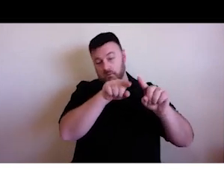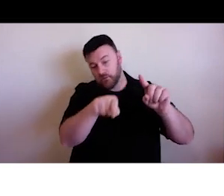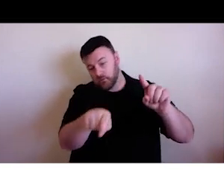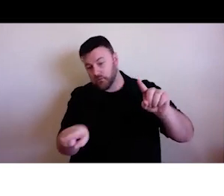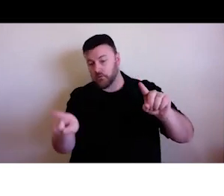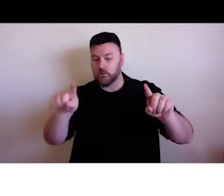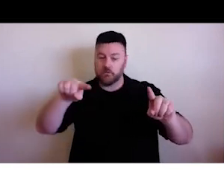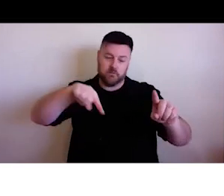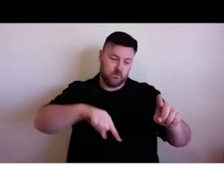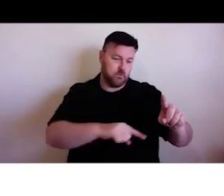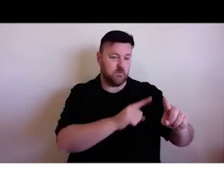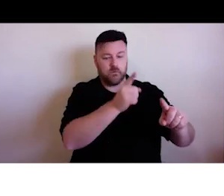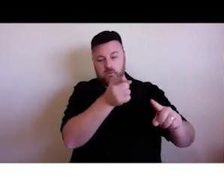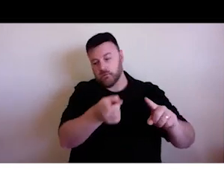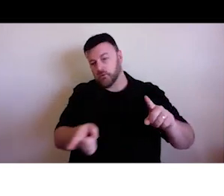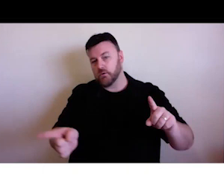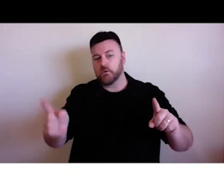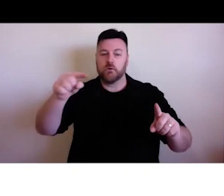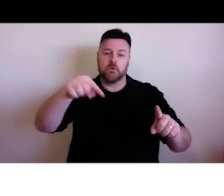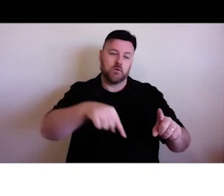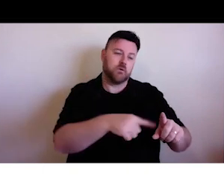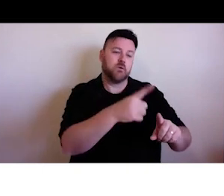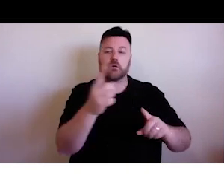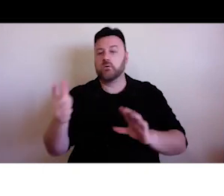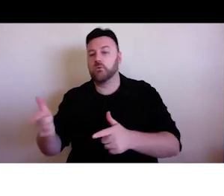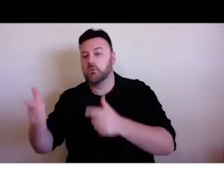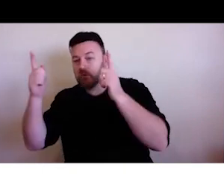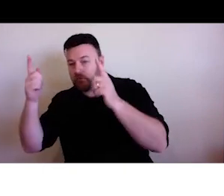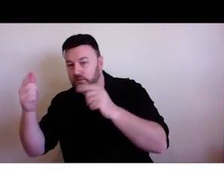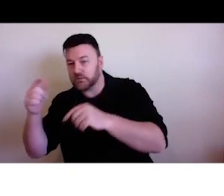in a circuit from authority to leadership, and leadership to